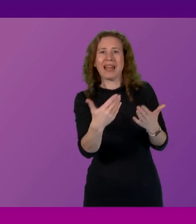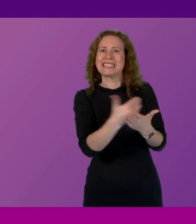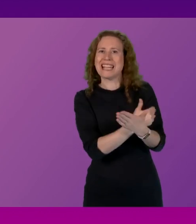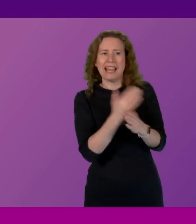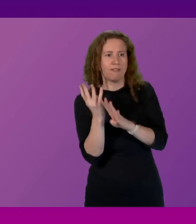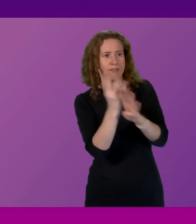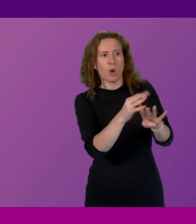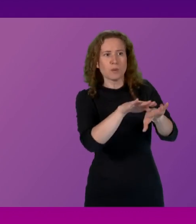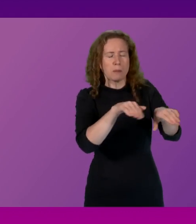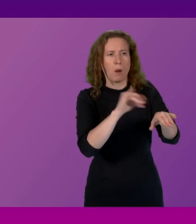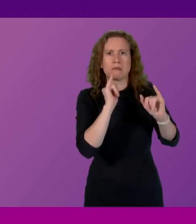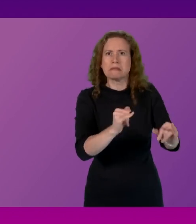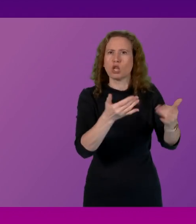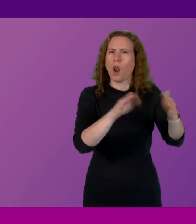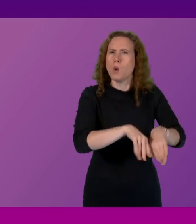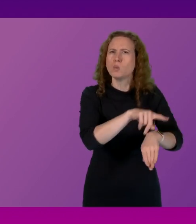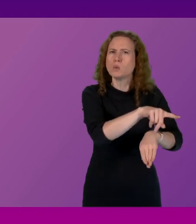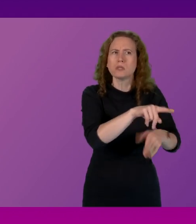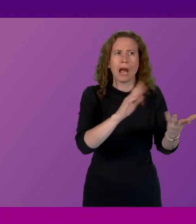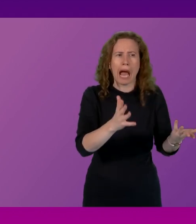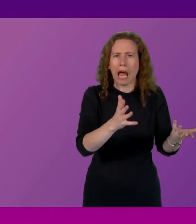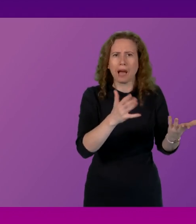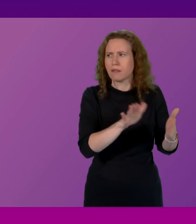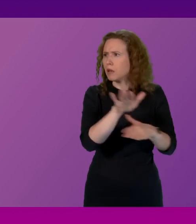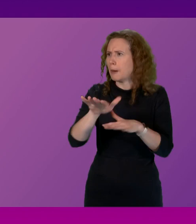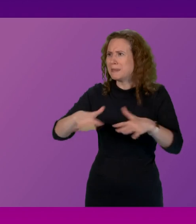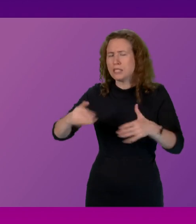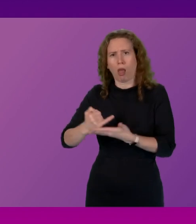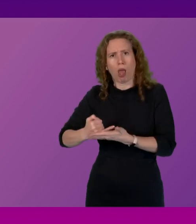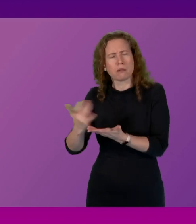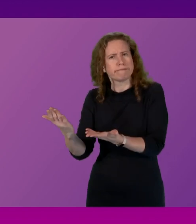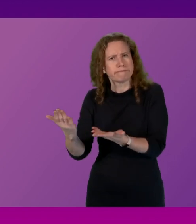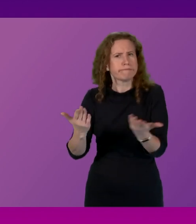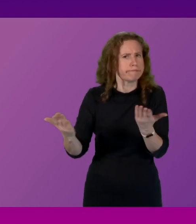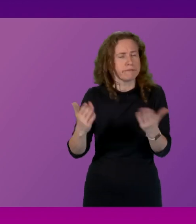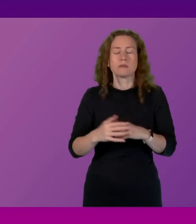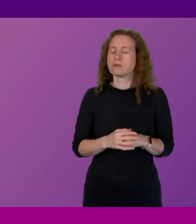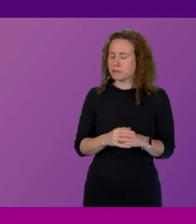now?